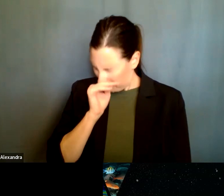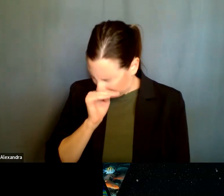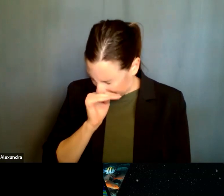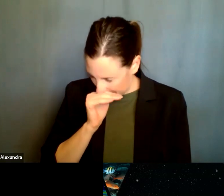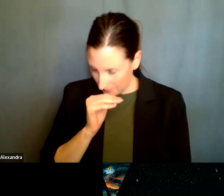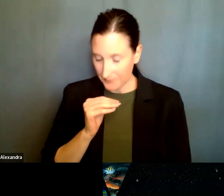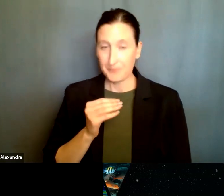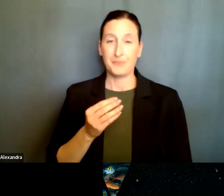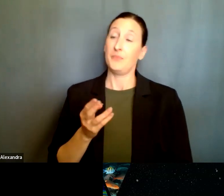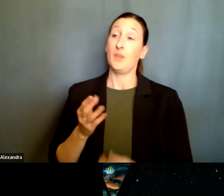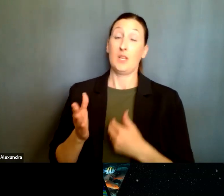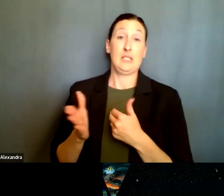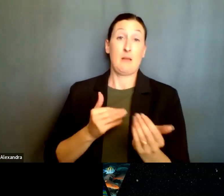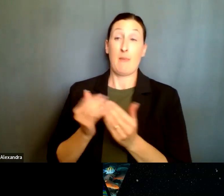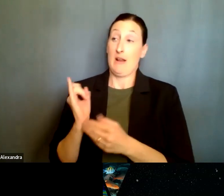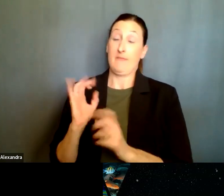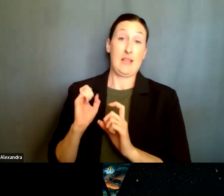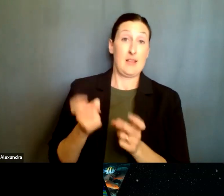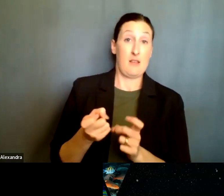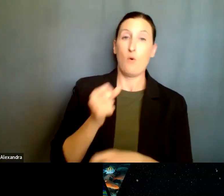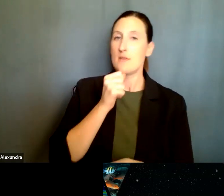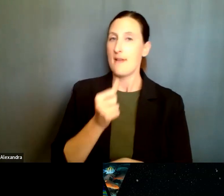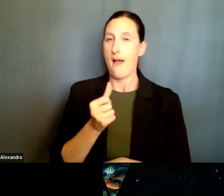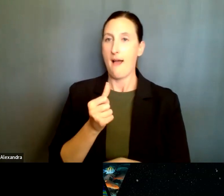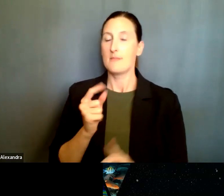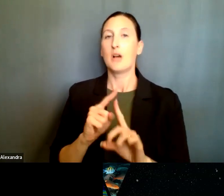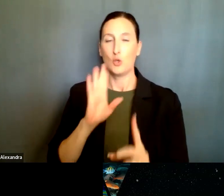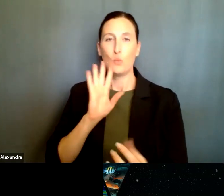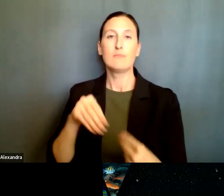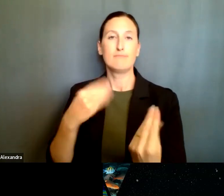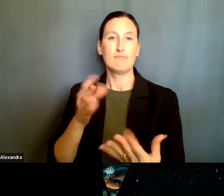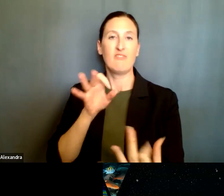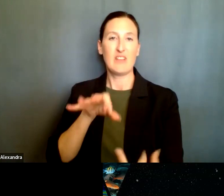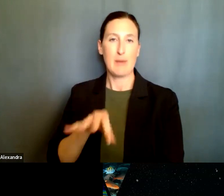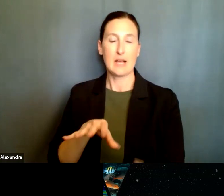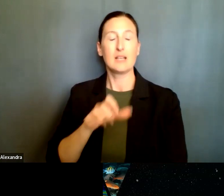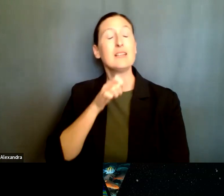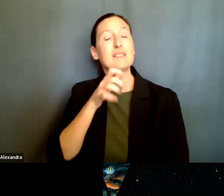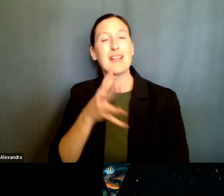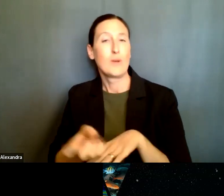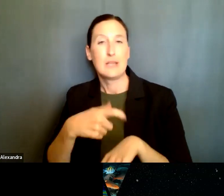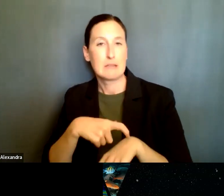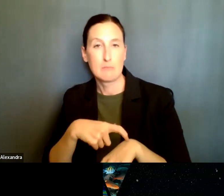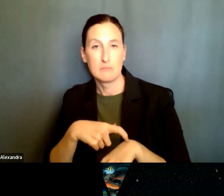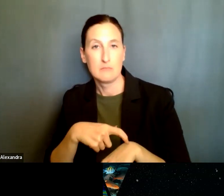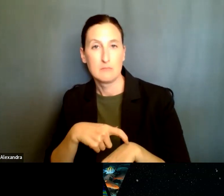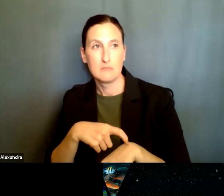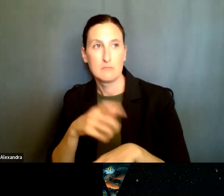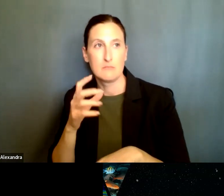is recommended or an award is made. It's not wasted time. I guess that's the way to look at it.